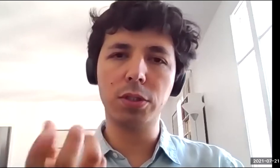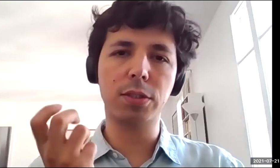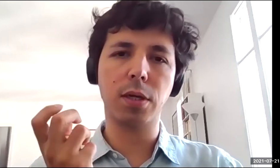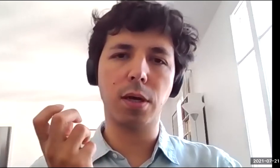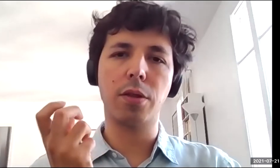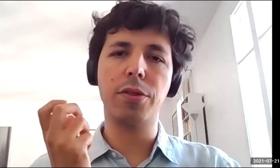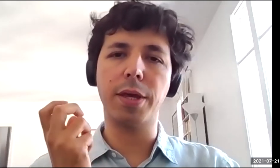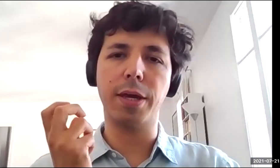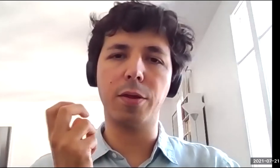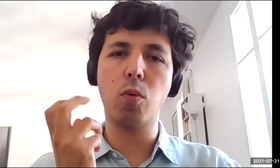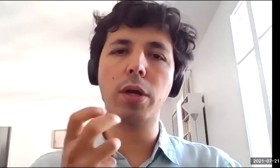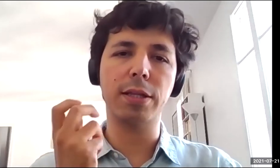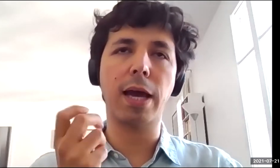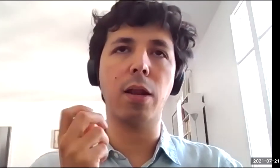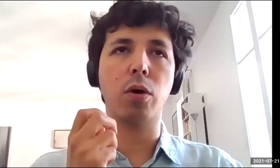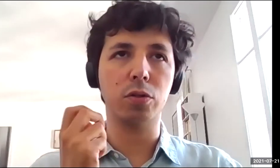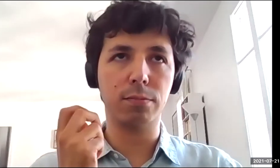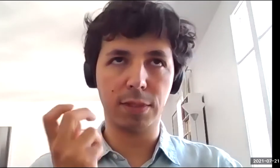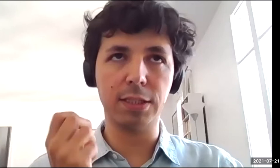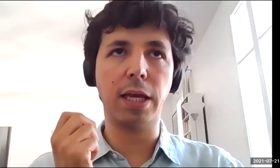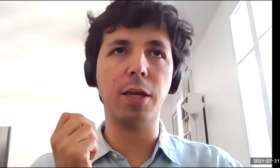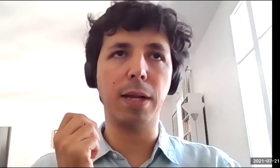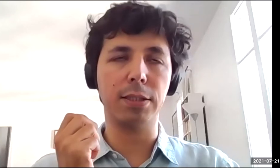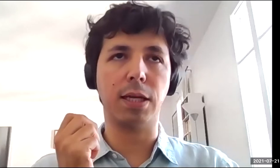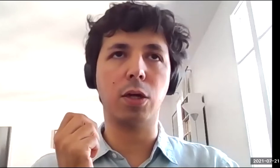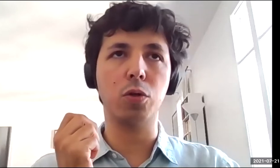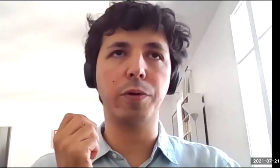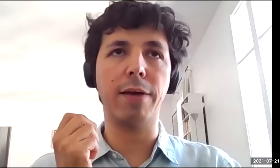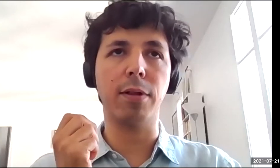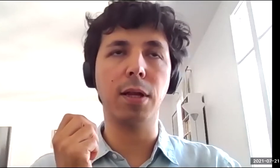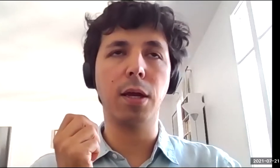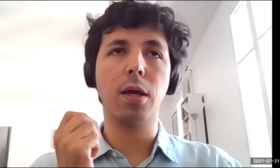identified as a main challenge. There are 30 countries eligible for